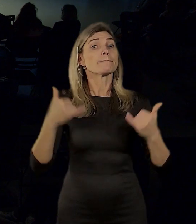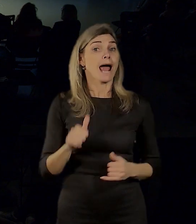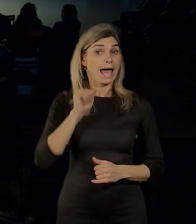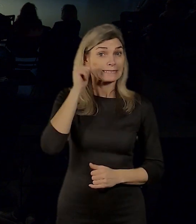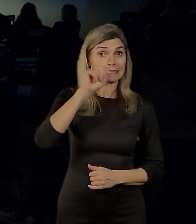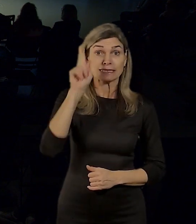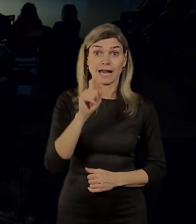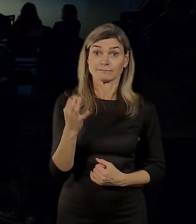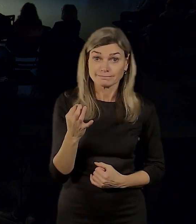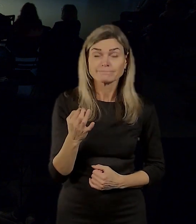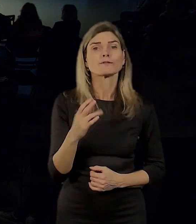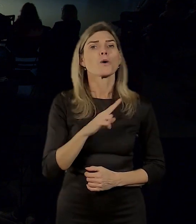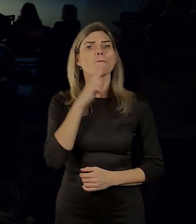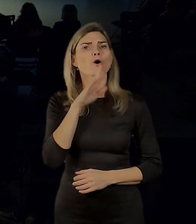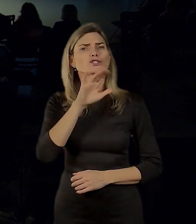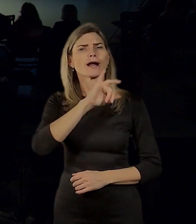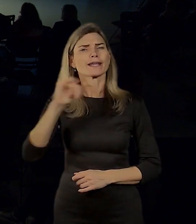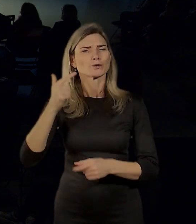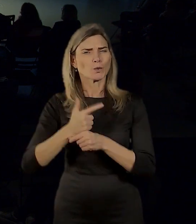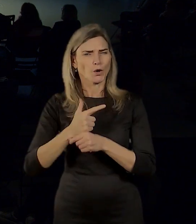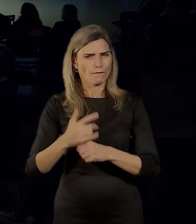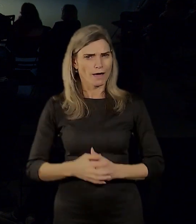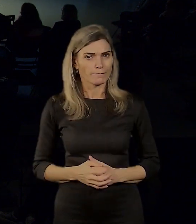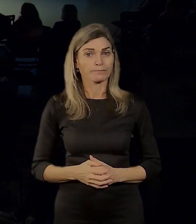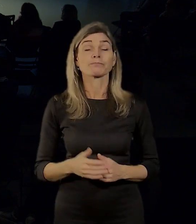It was repeated several more times. And it focused on projects that